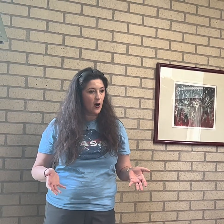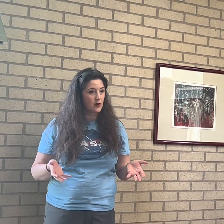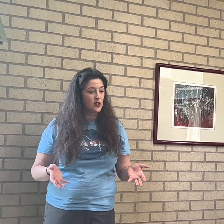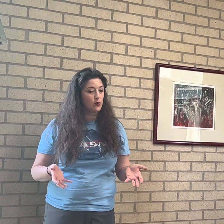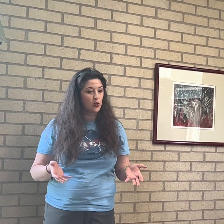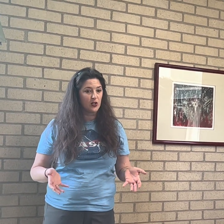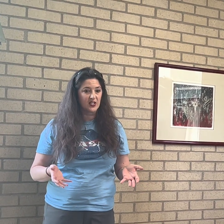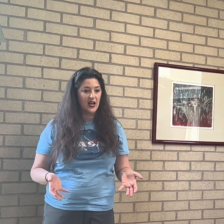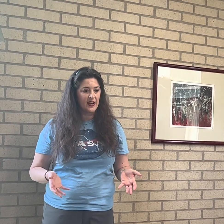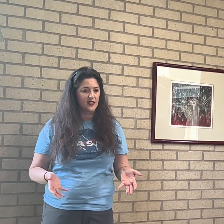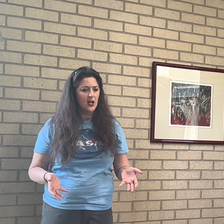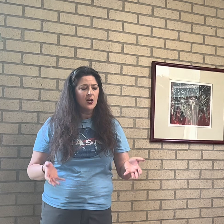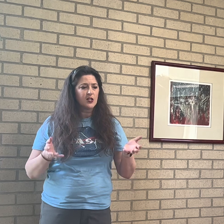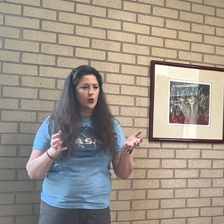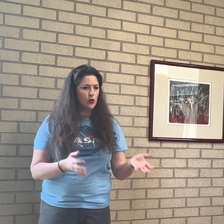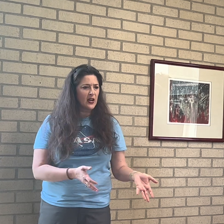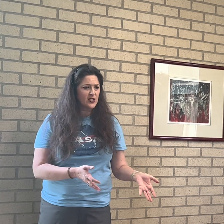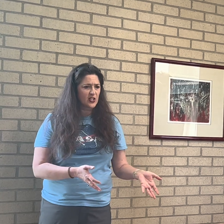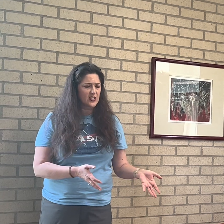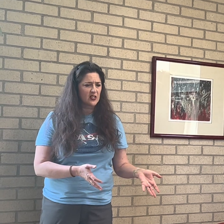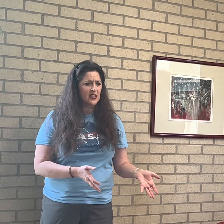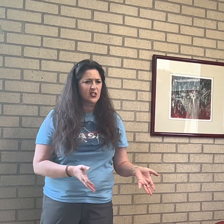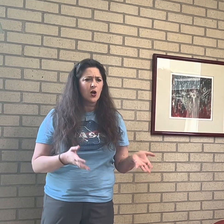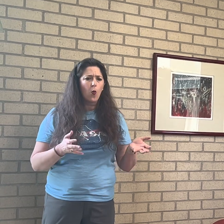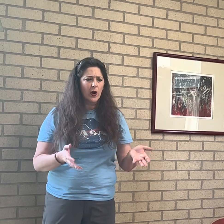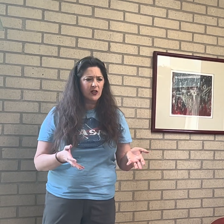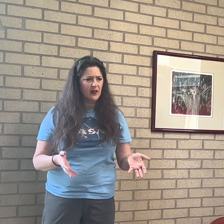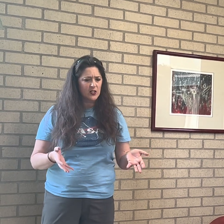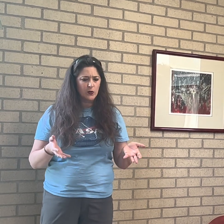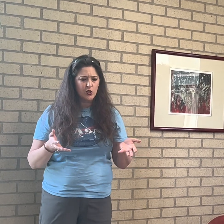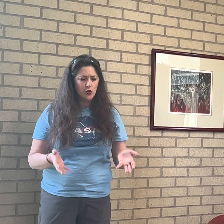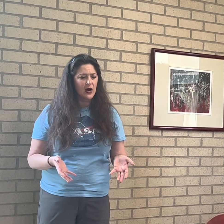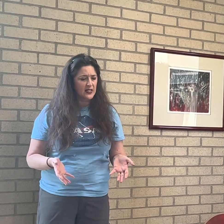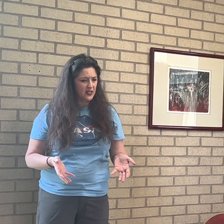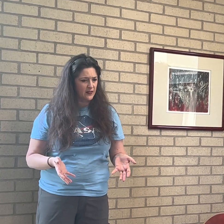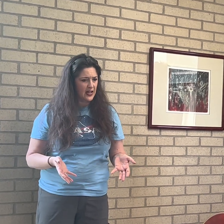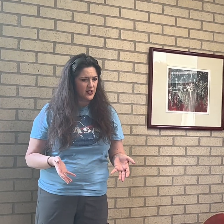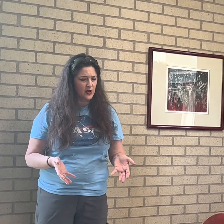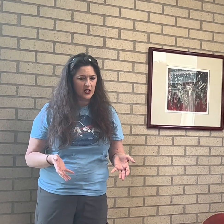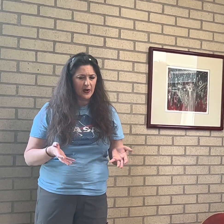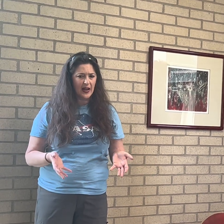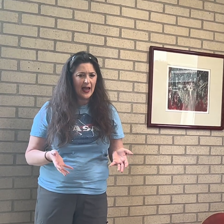to do good science. So you guys just did this, what advice would you guys give the astronauts